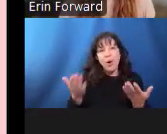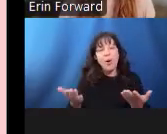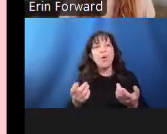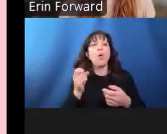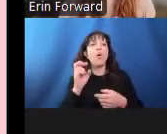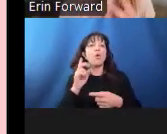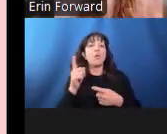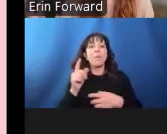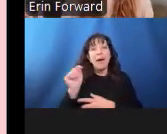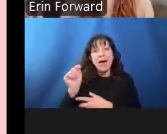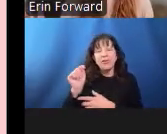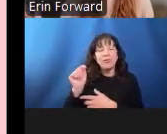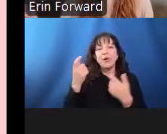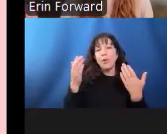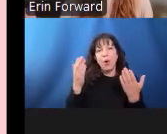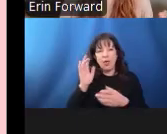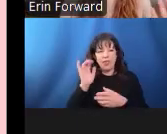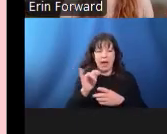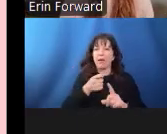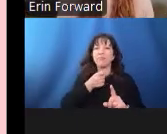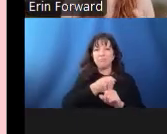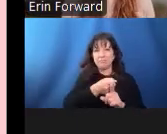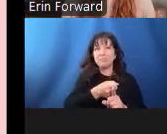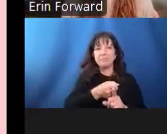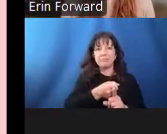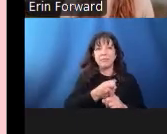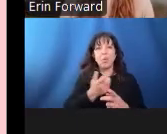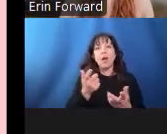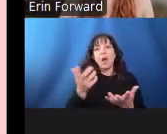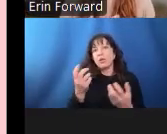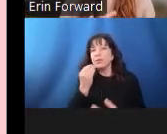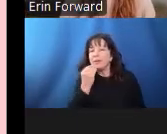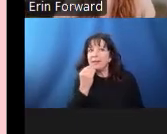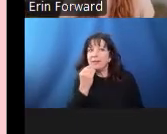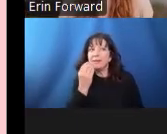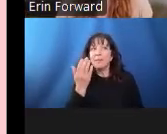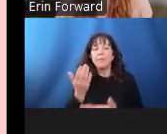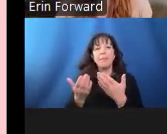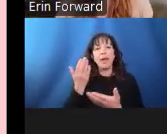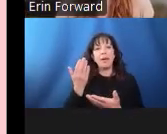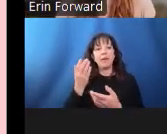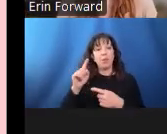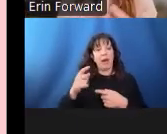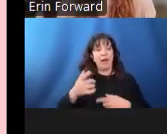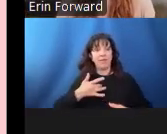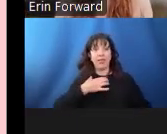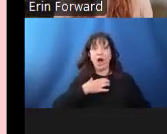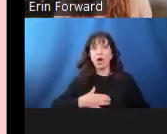have to go to the bathroom. That can impact what I want to eat, and maybe by the time I feel hungry, I only want to eat the